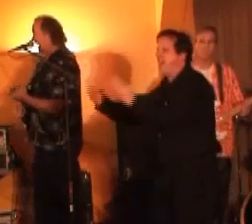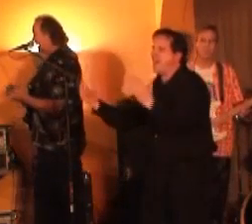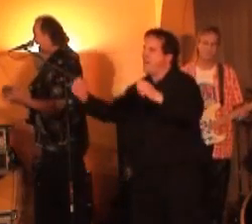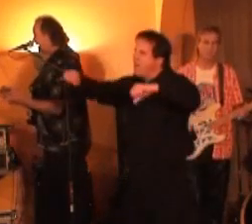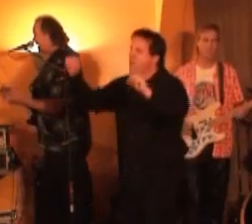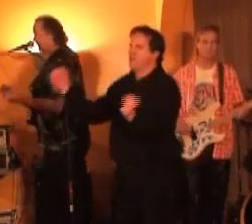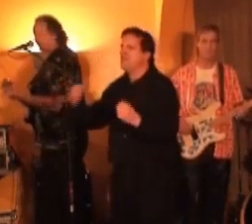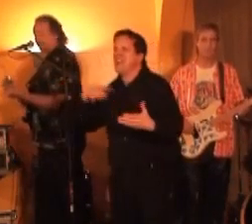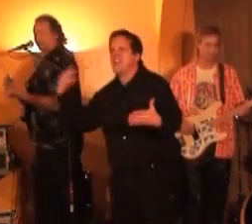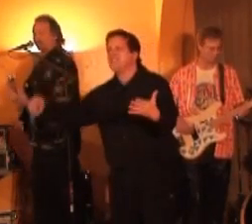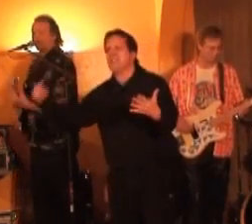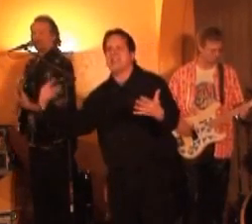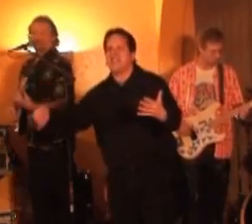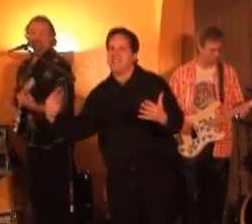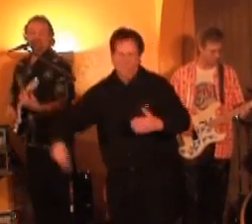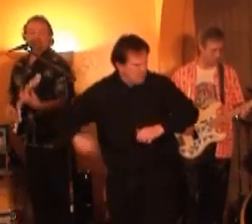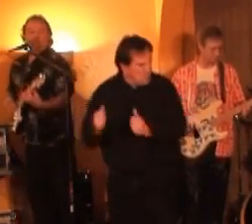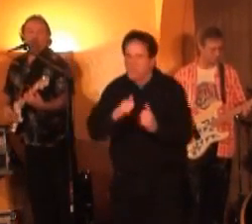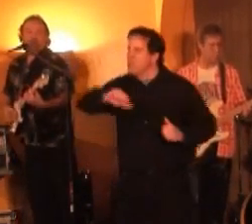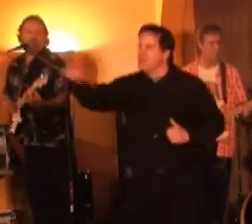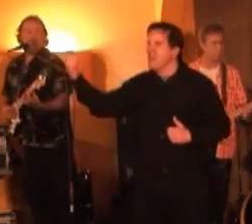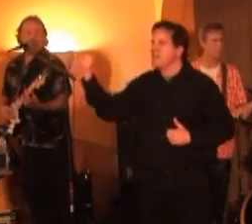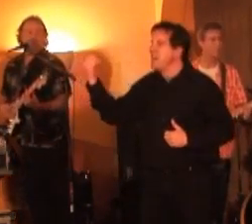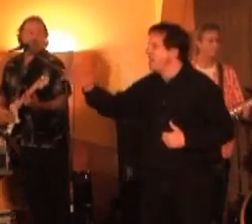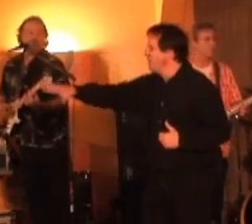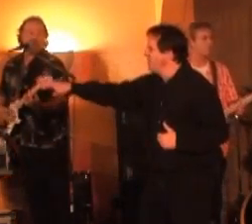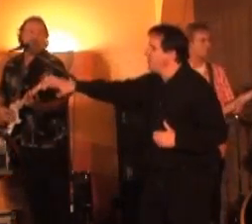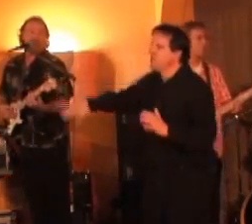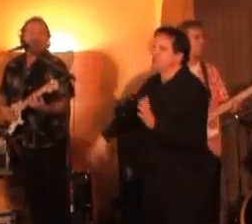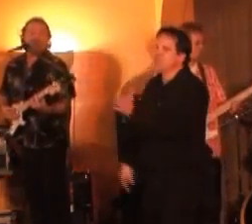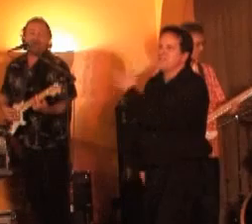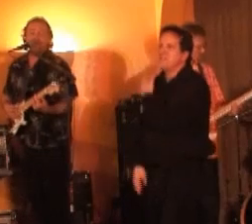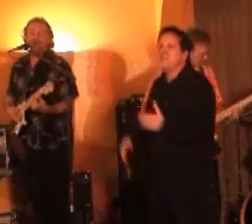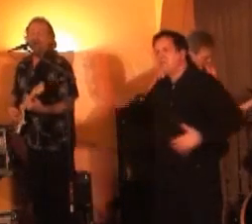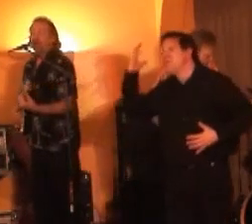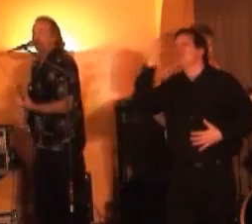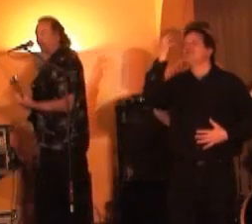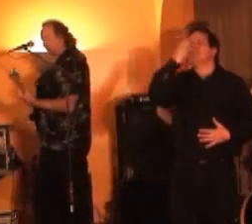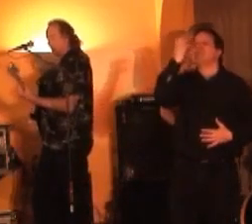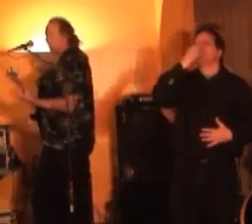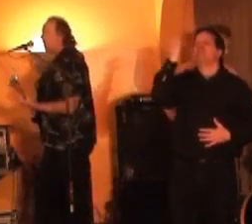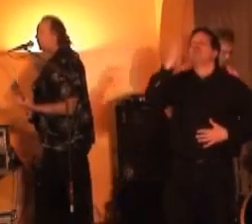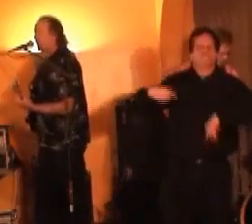Now, I'll never dance with another Whooh!